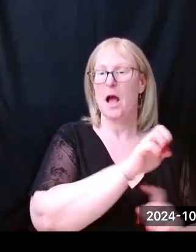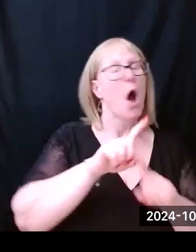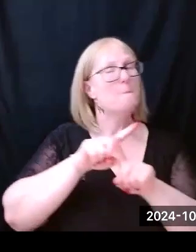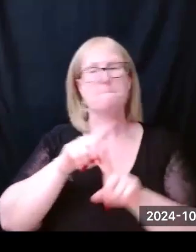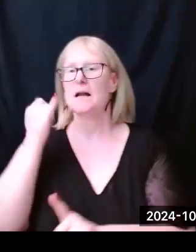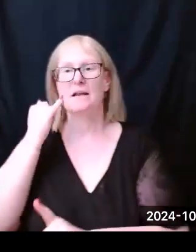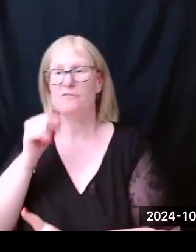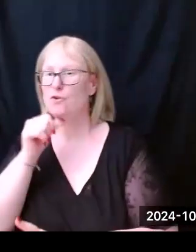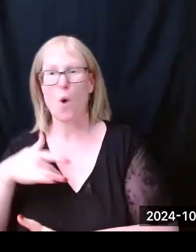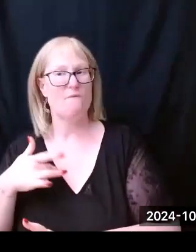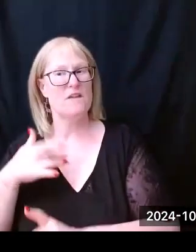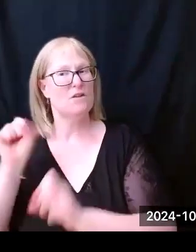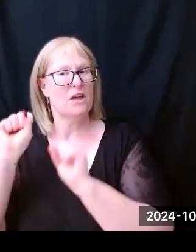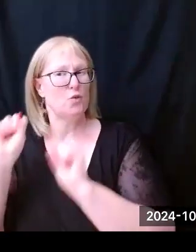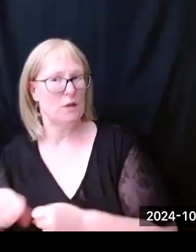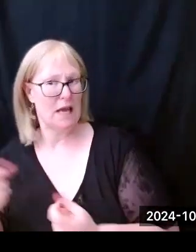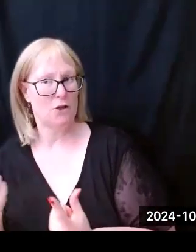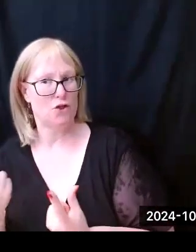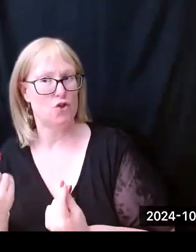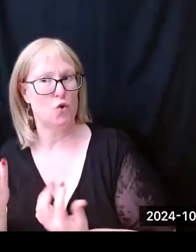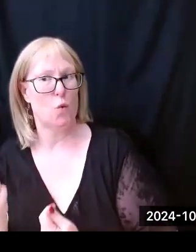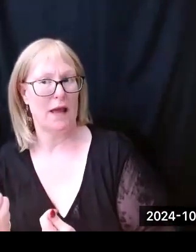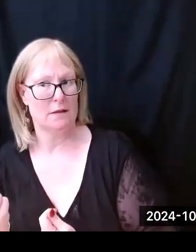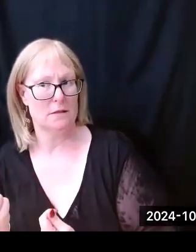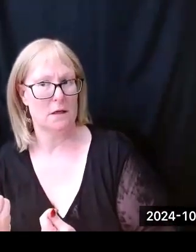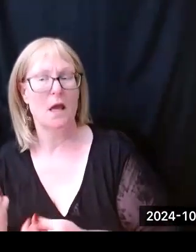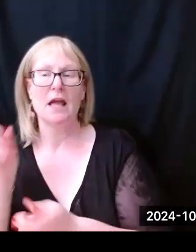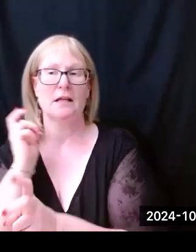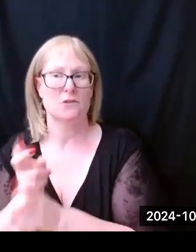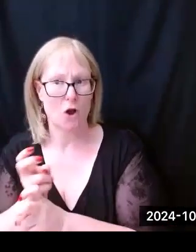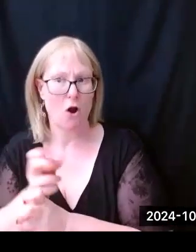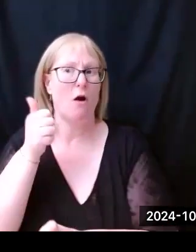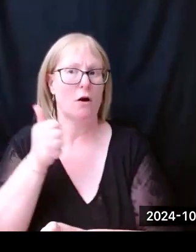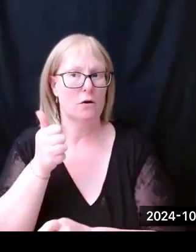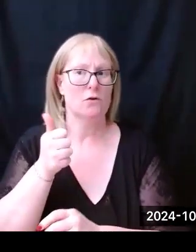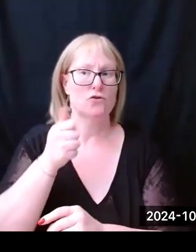hard to develop that positive sense of self or self-esteem that we need later on.